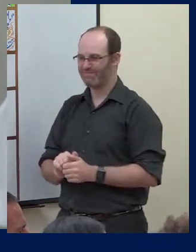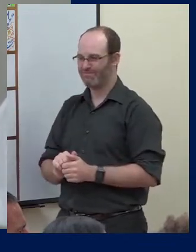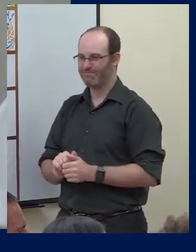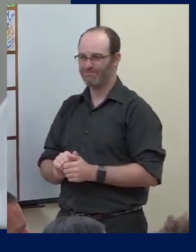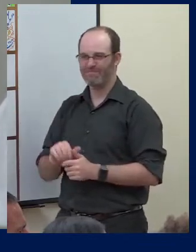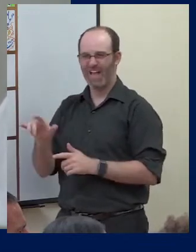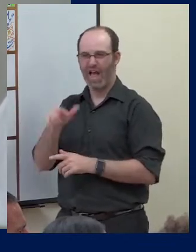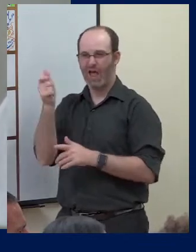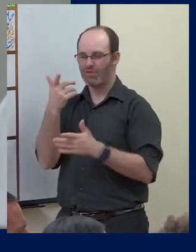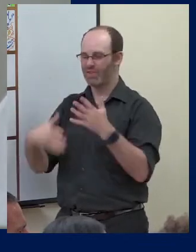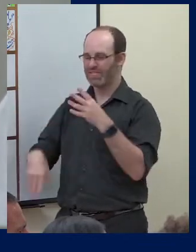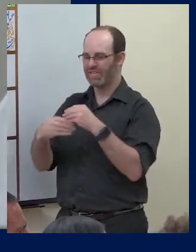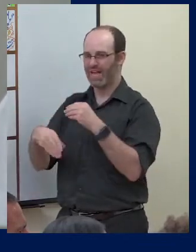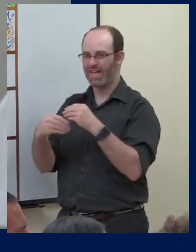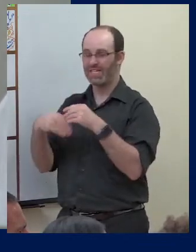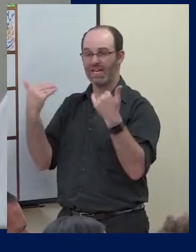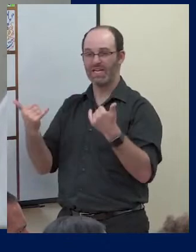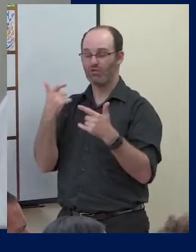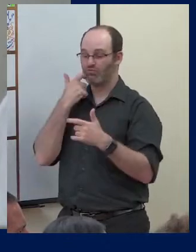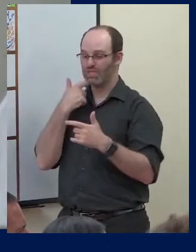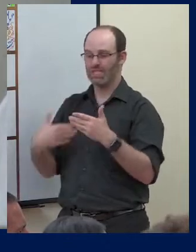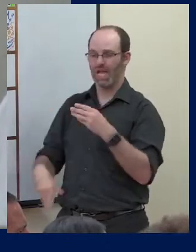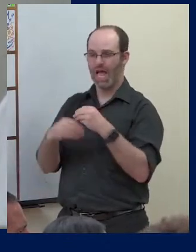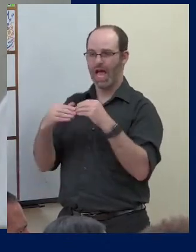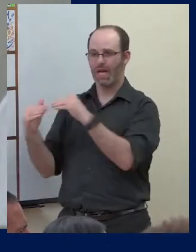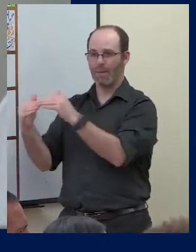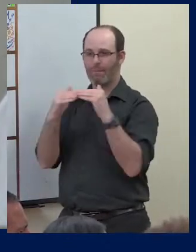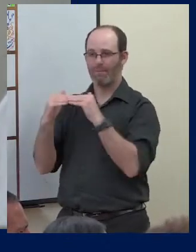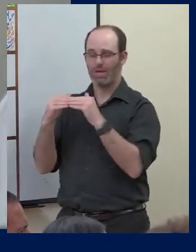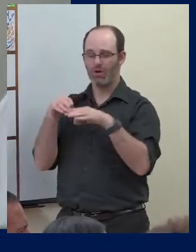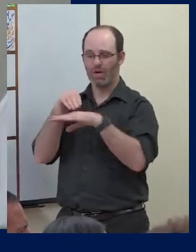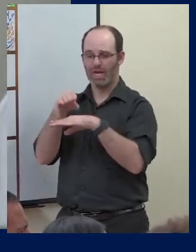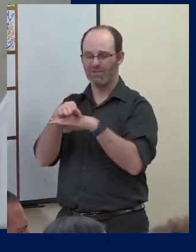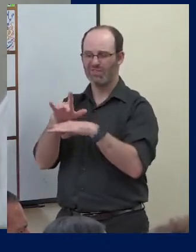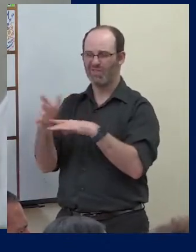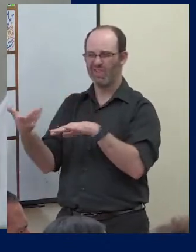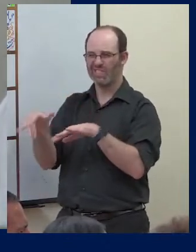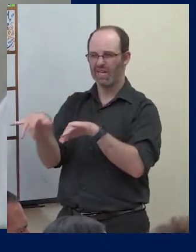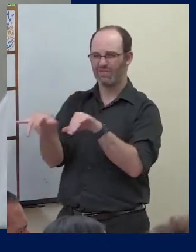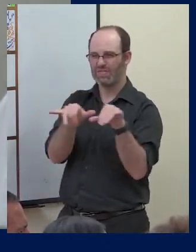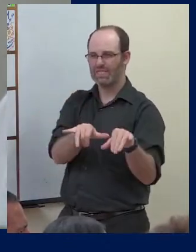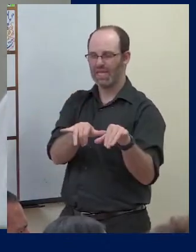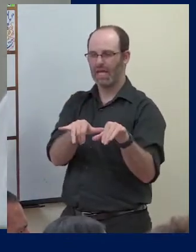Just recently we had a council and that is similar to a student government except not